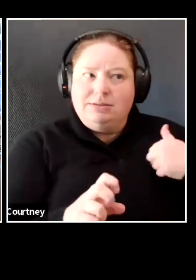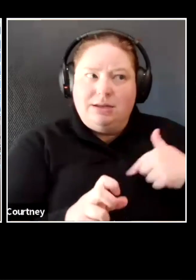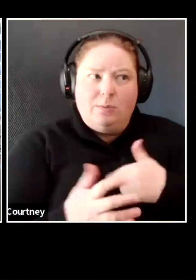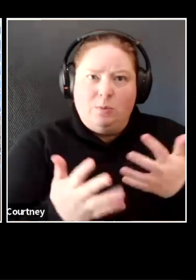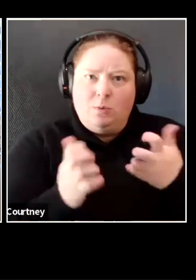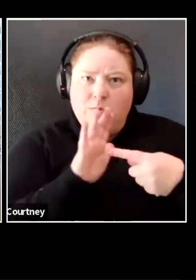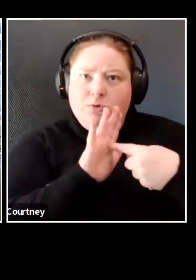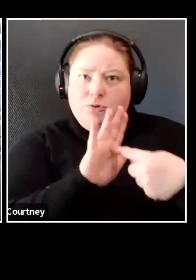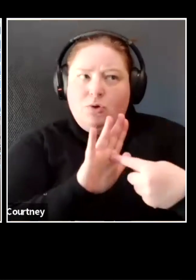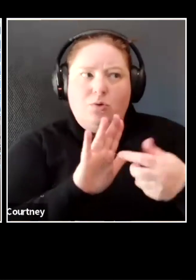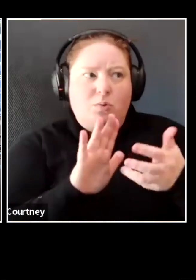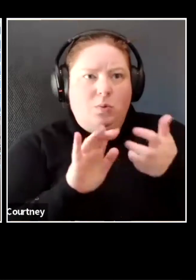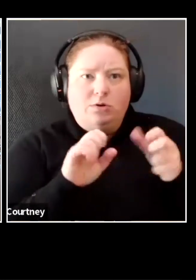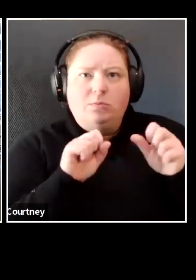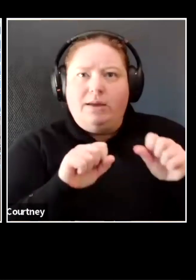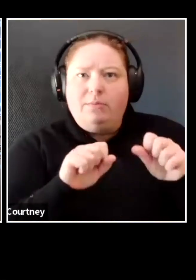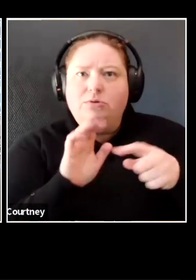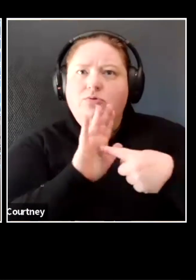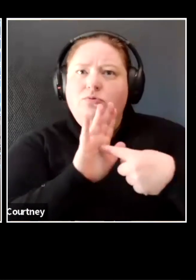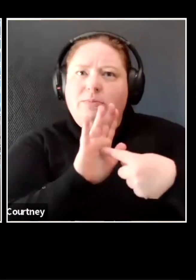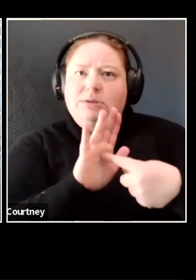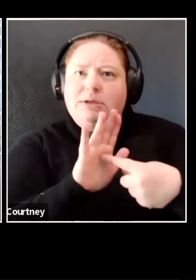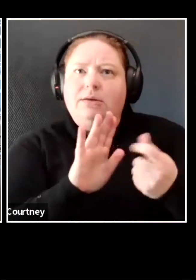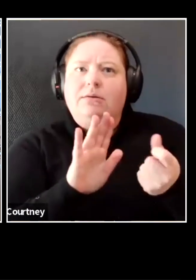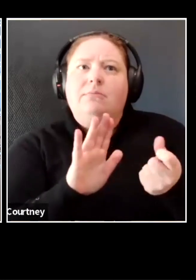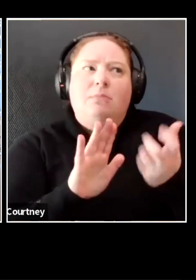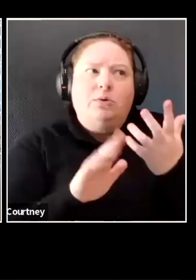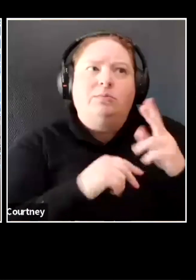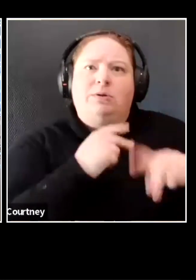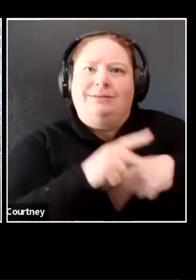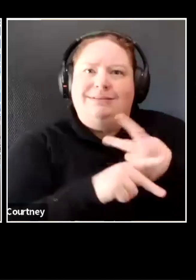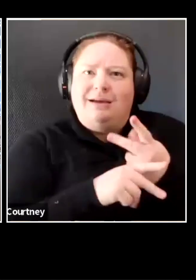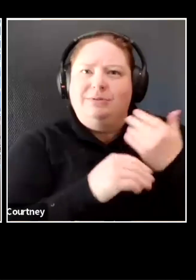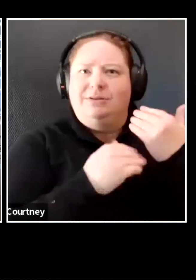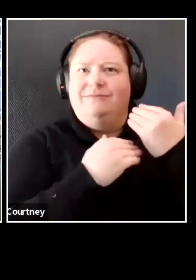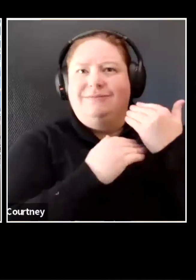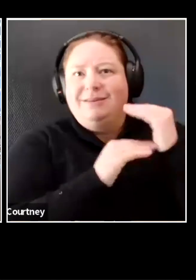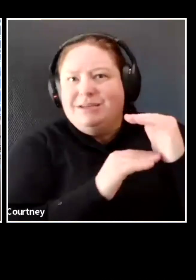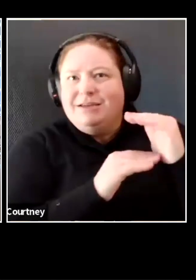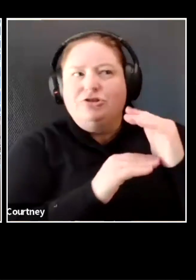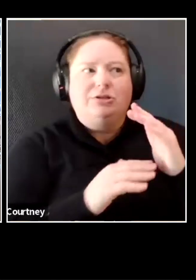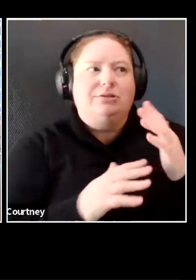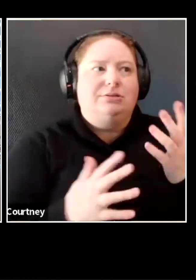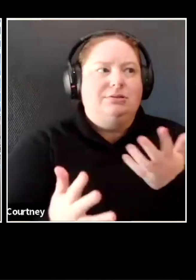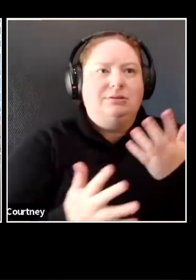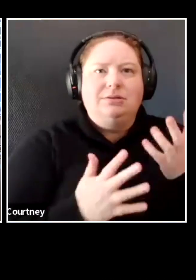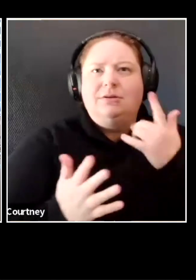we want to be able to represent multiple types of limitations or constraints on what the walkshed